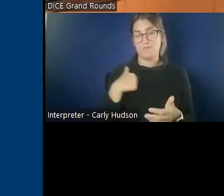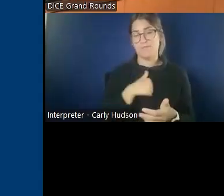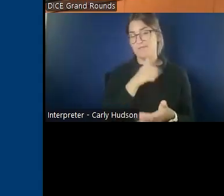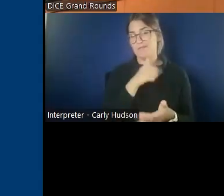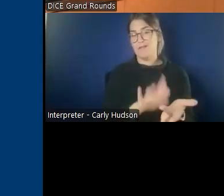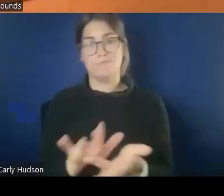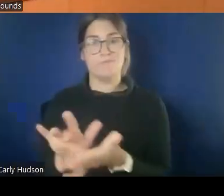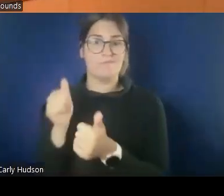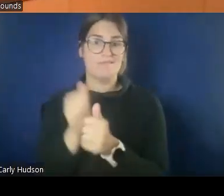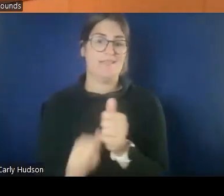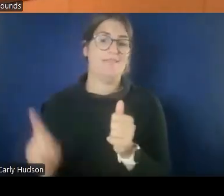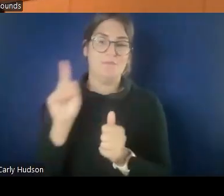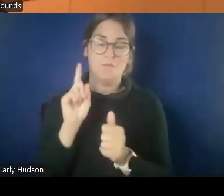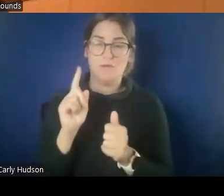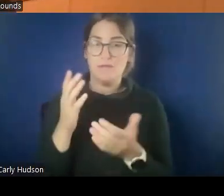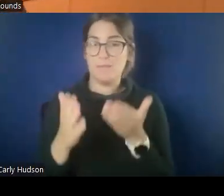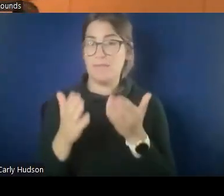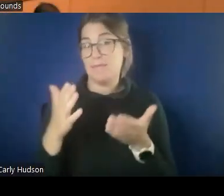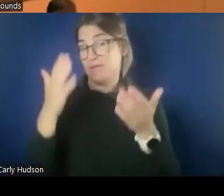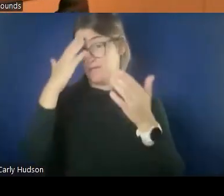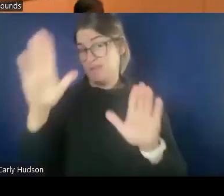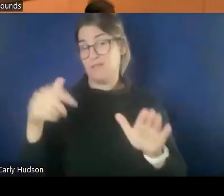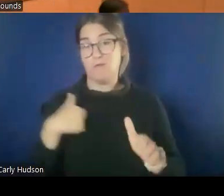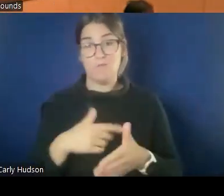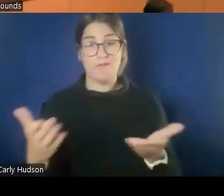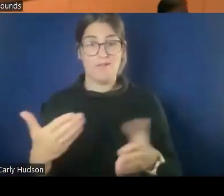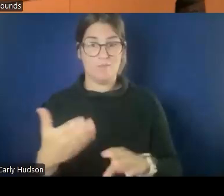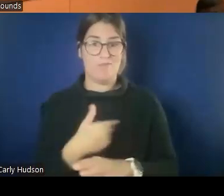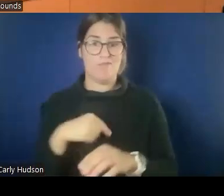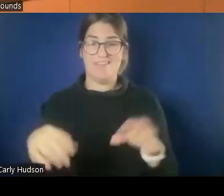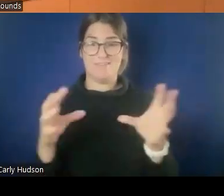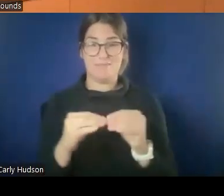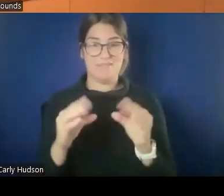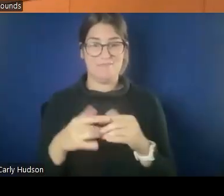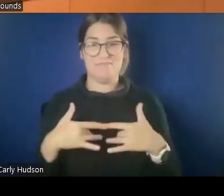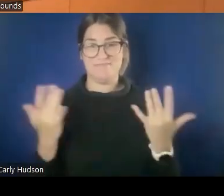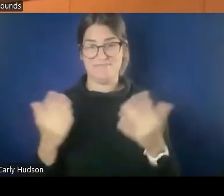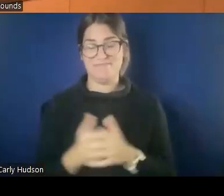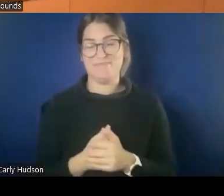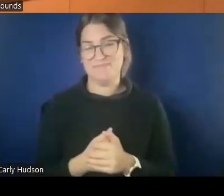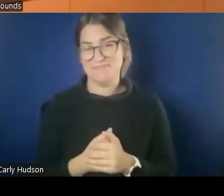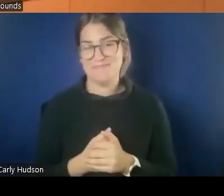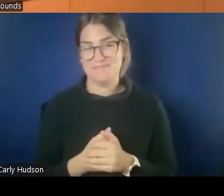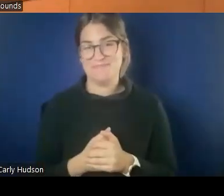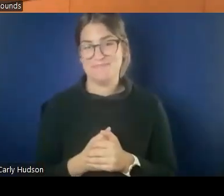not everybody maybe you didn't even know we existed before this um and so and we tend to